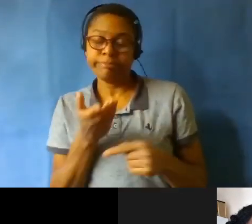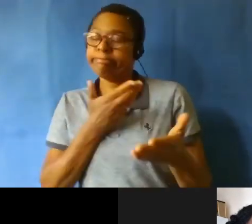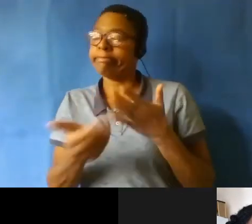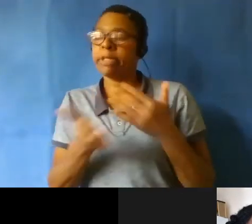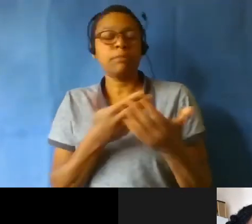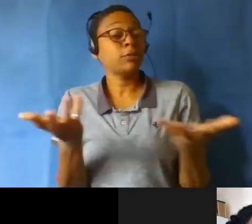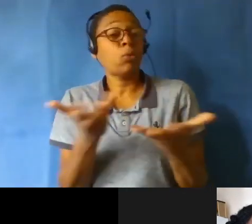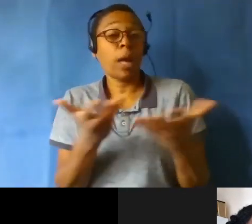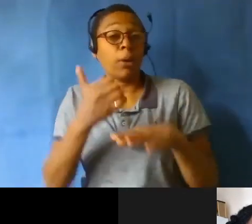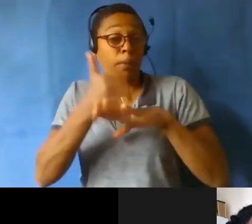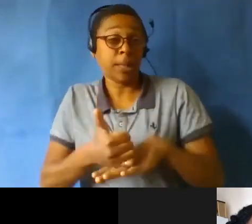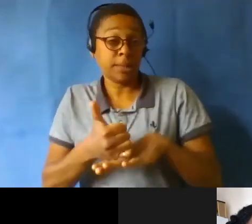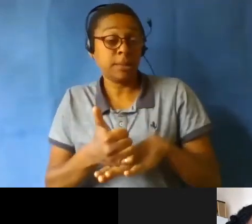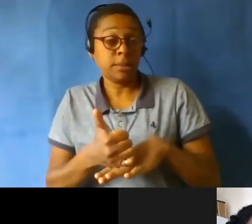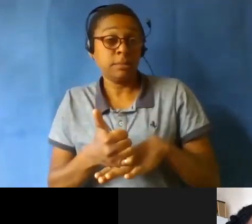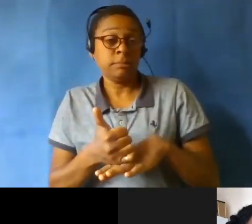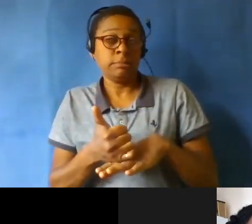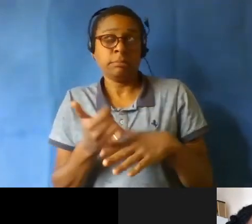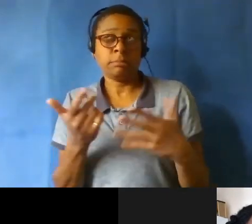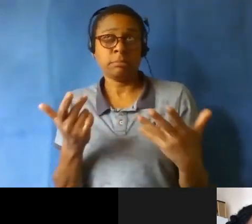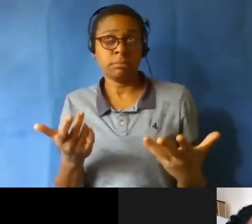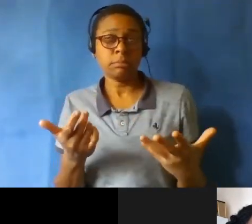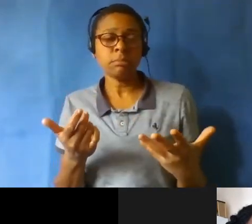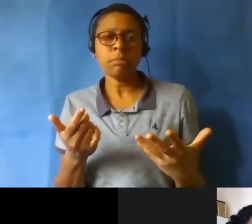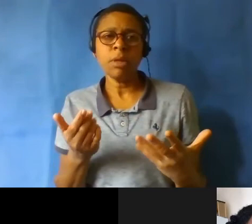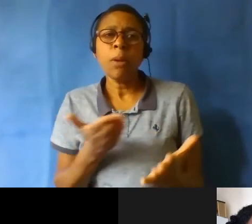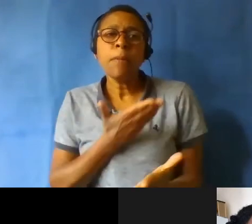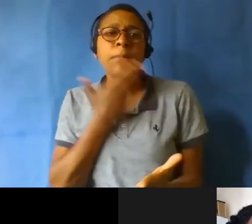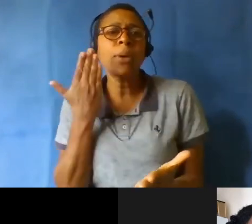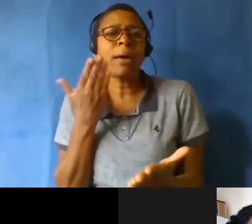there is not enough money there is not enough capital to be able to have